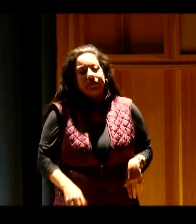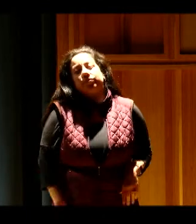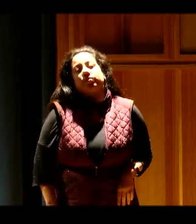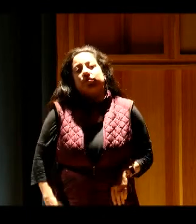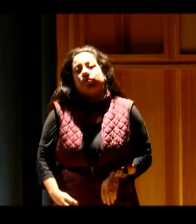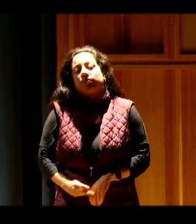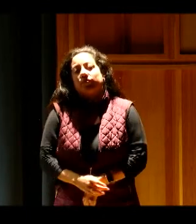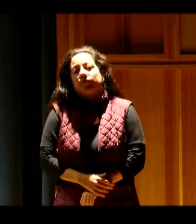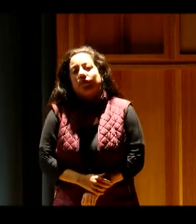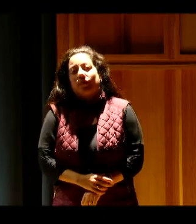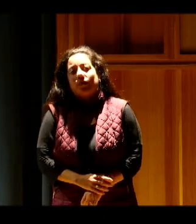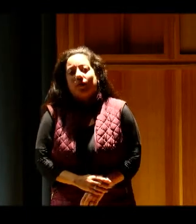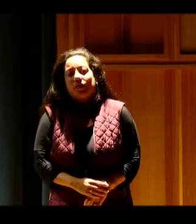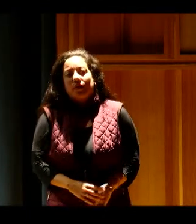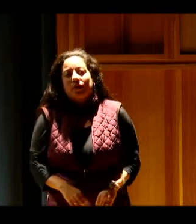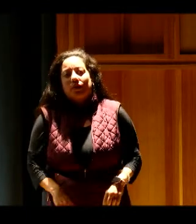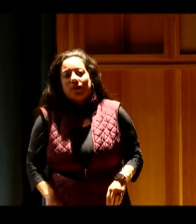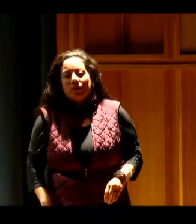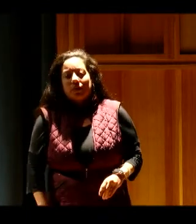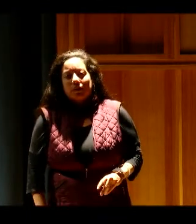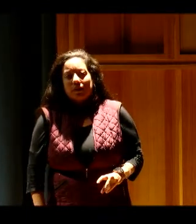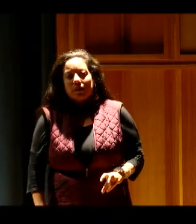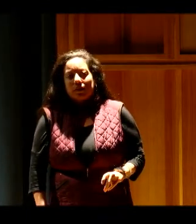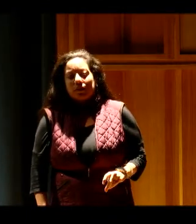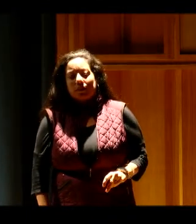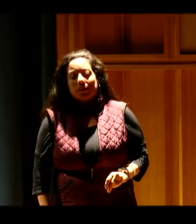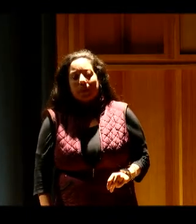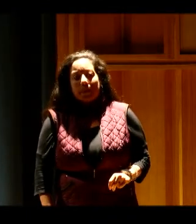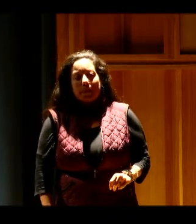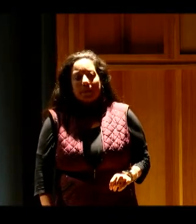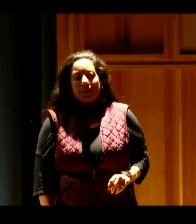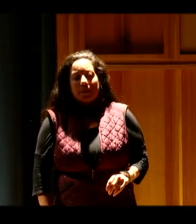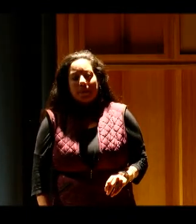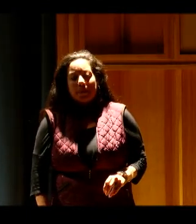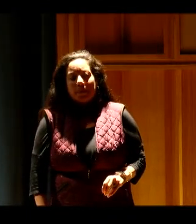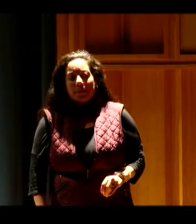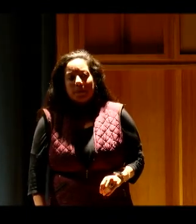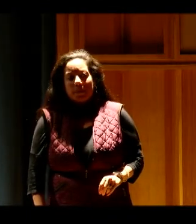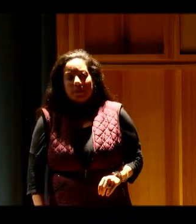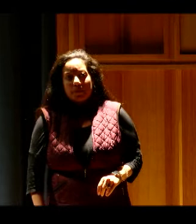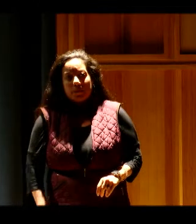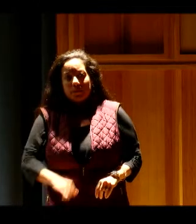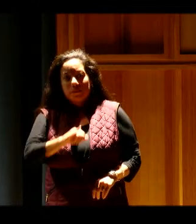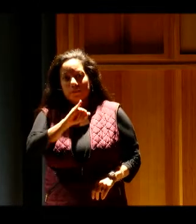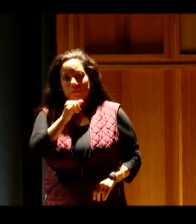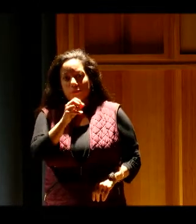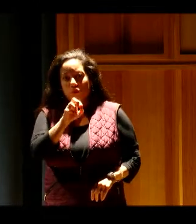A piece of work done by a great guy, Jeremy Lent,